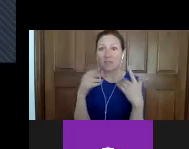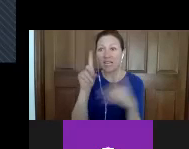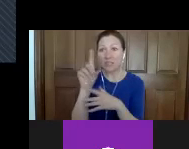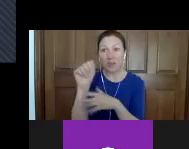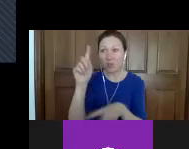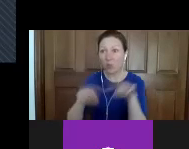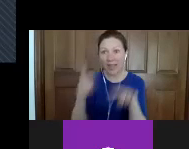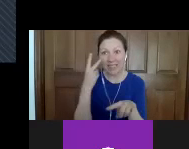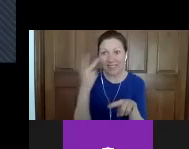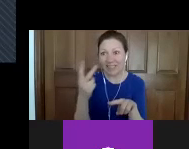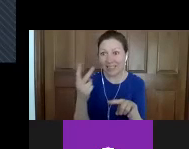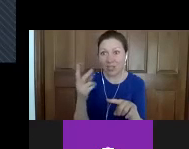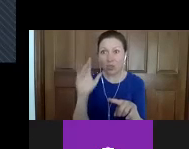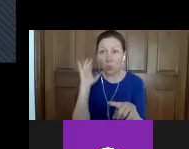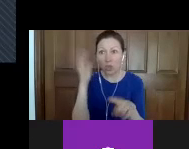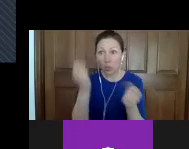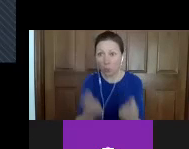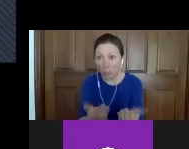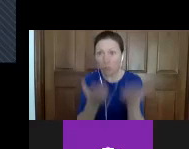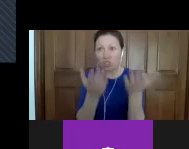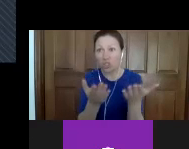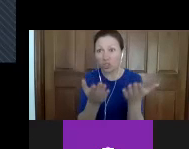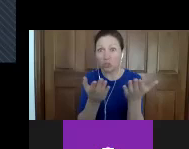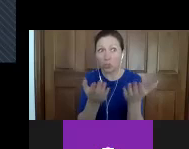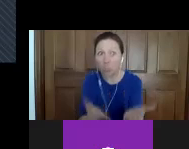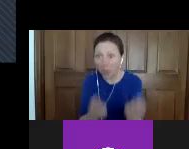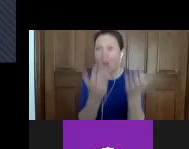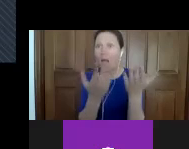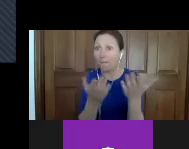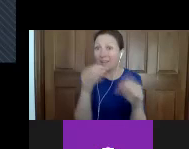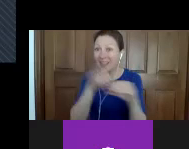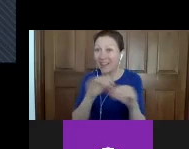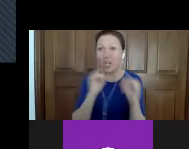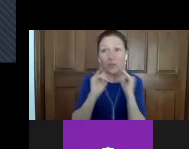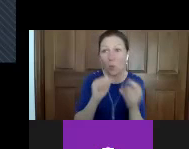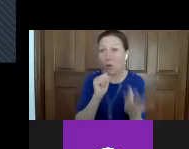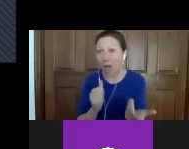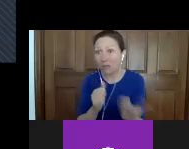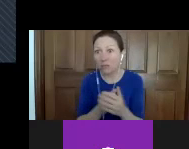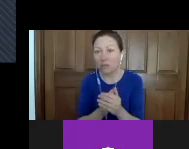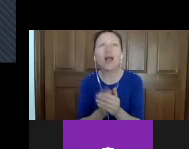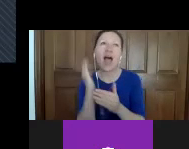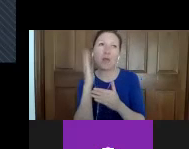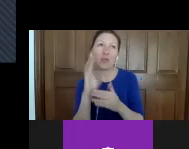a interview. I plan on talking about that. That's actually our next slide.